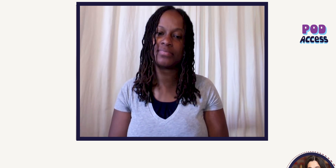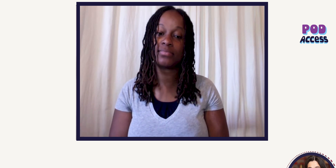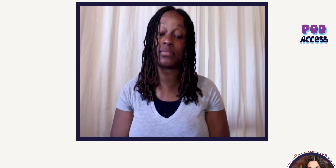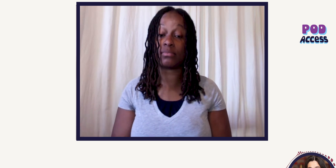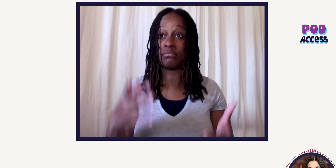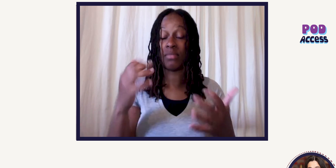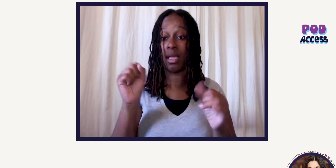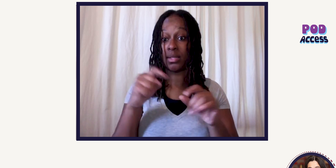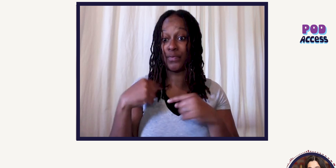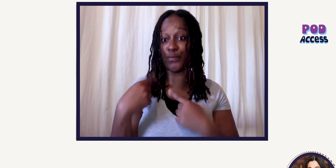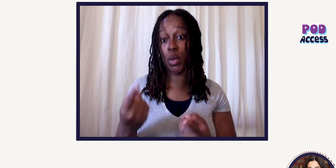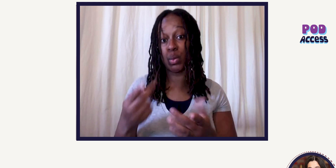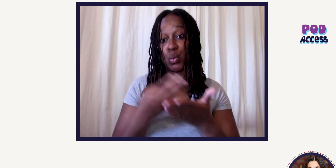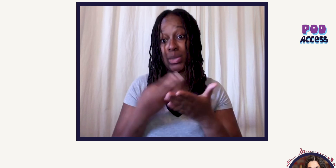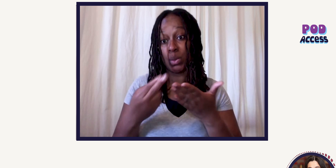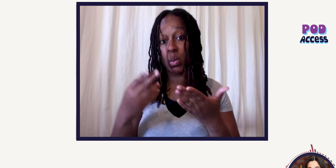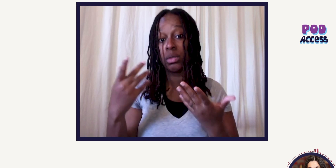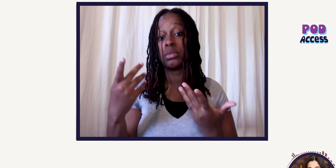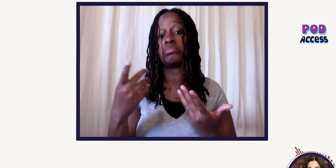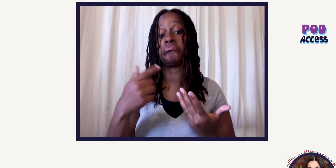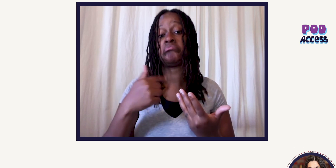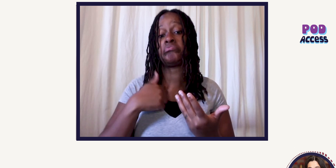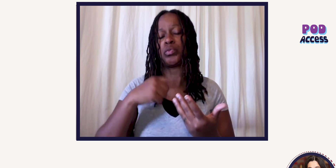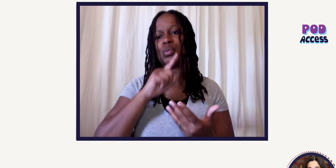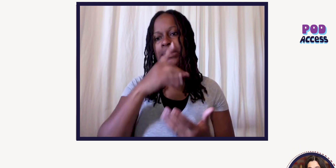As far as resources go, I really, really like HubSpot.